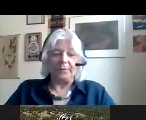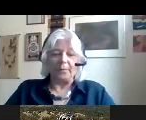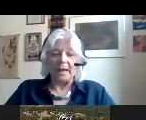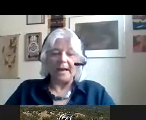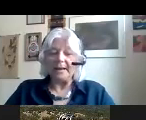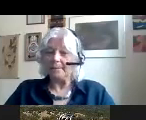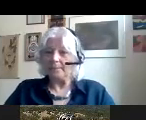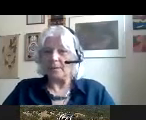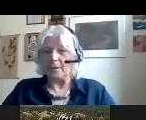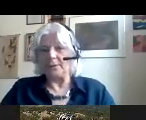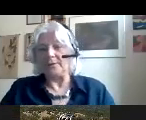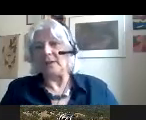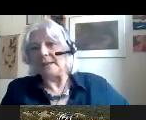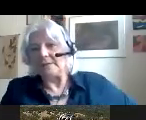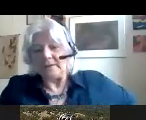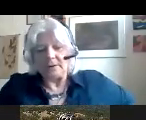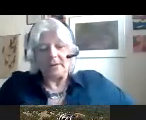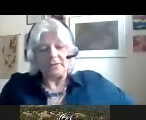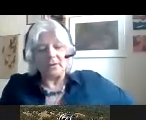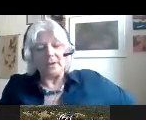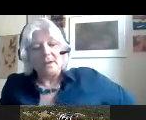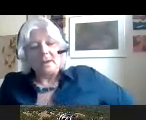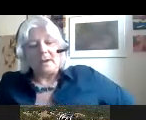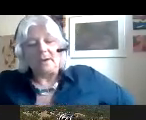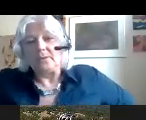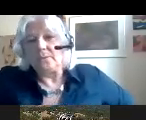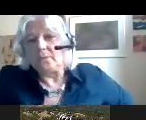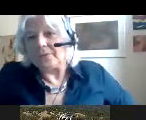about the red lining. There is a legacy in our country, what the banks